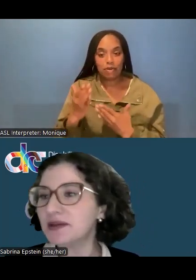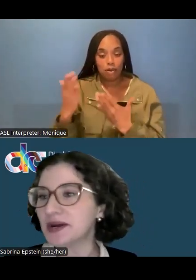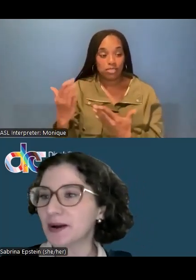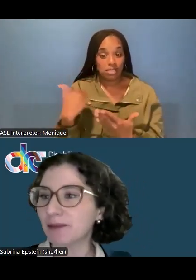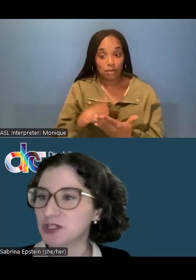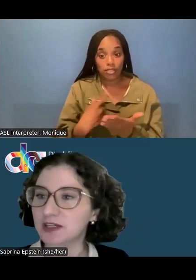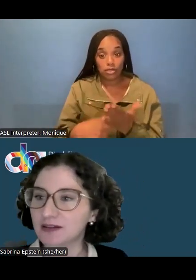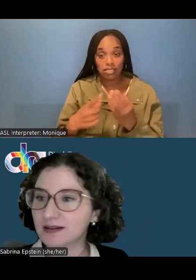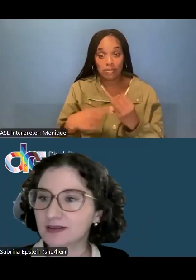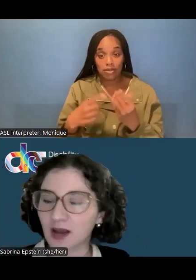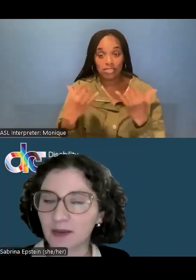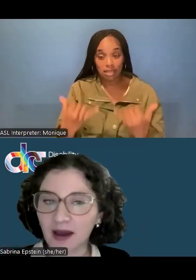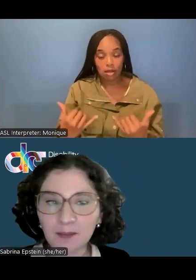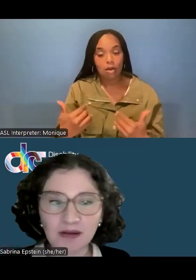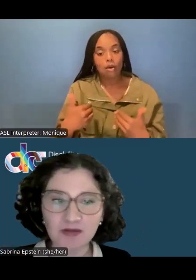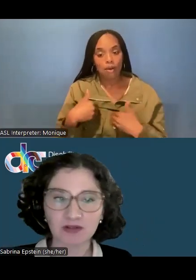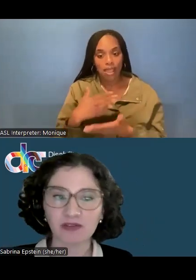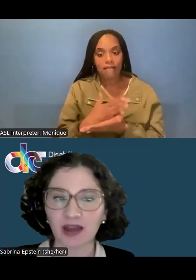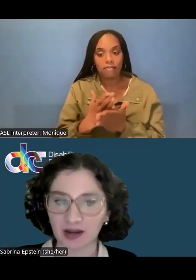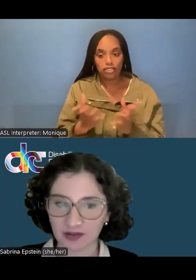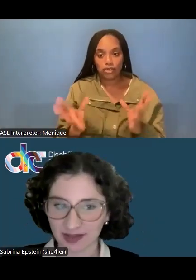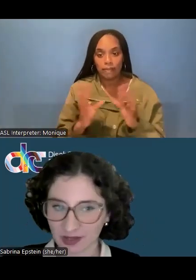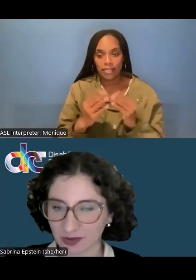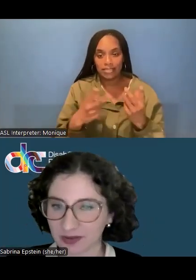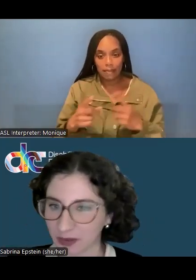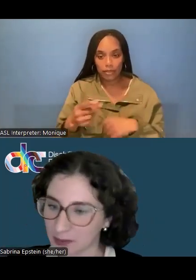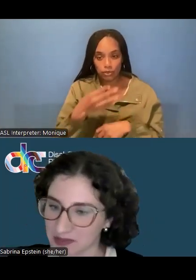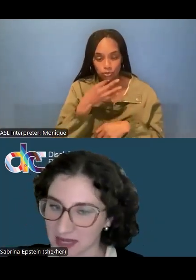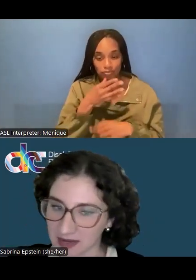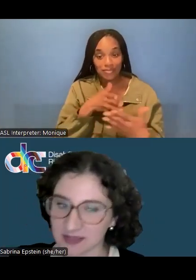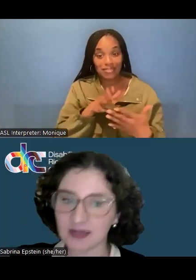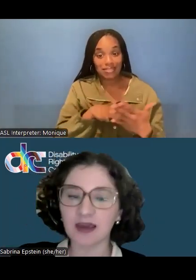There are budget hearings coming up, and you can find their schedules on the website.